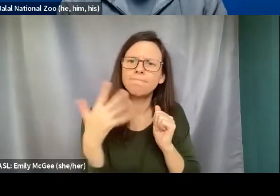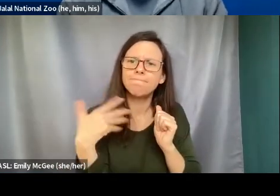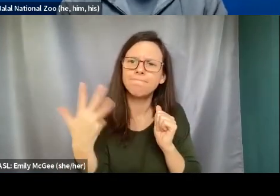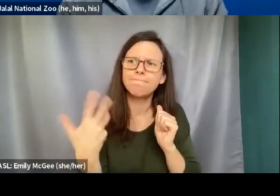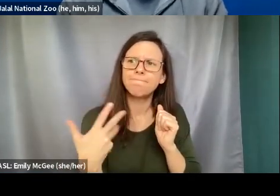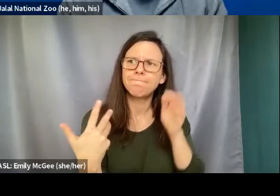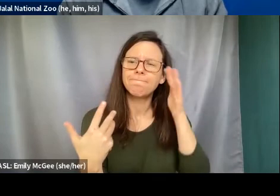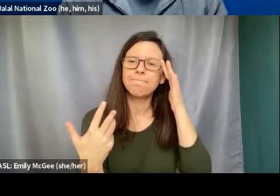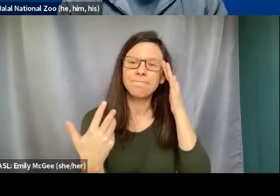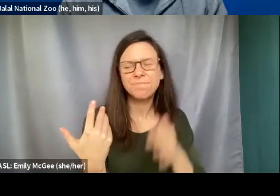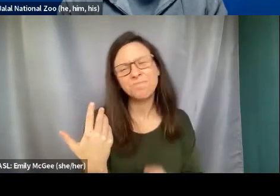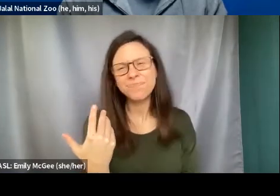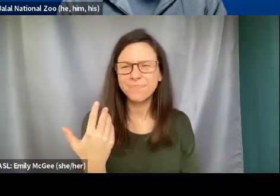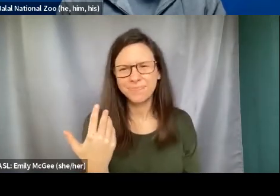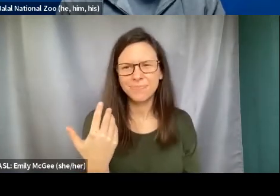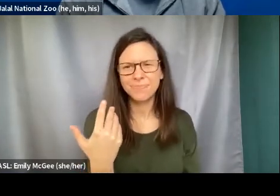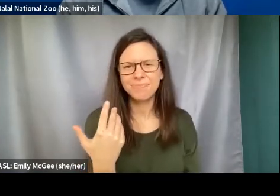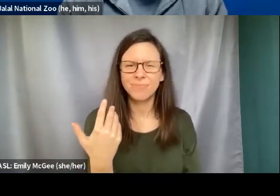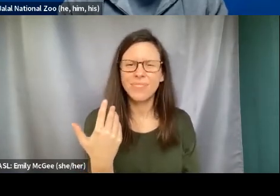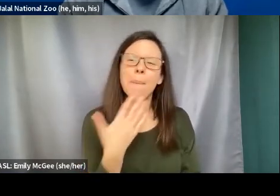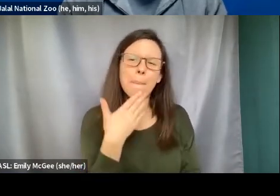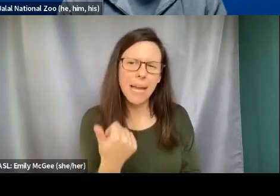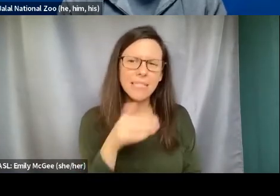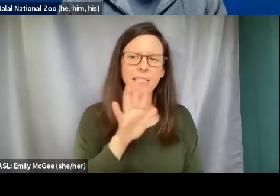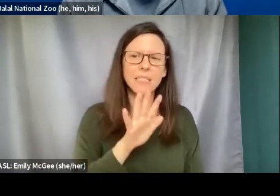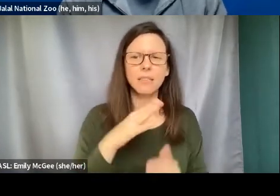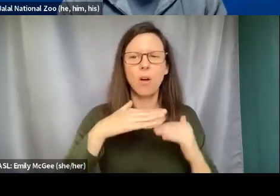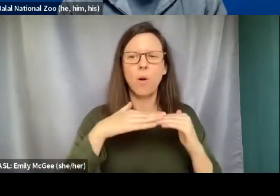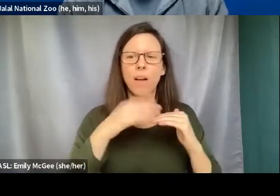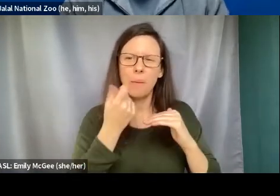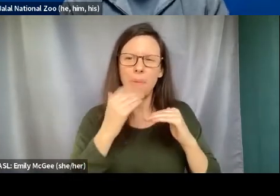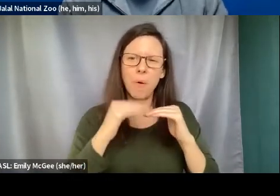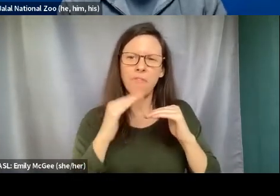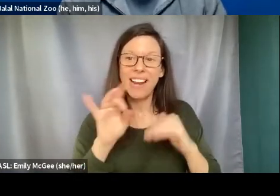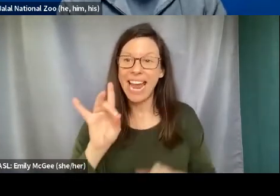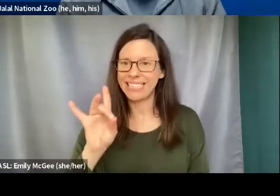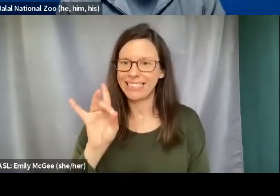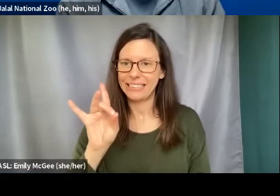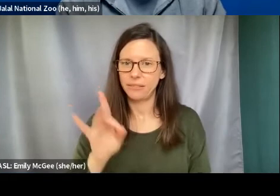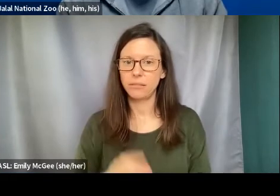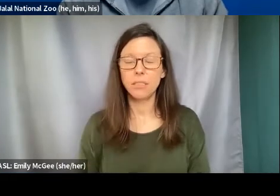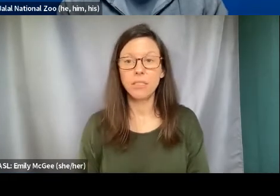about, you know, a little over eight ph so to bring it up to that we have to use